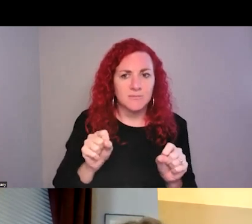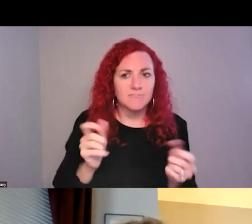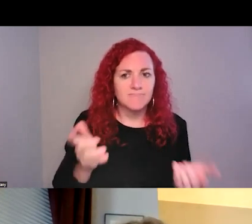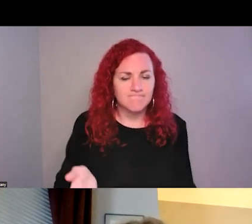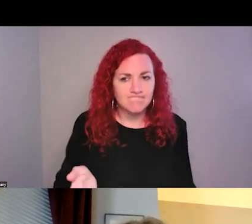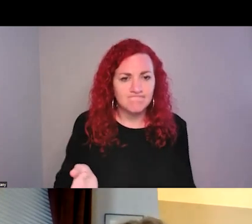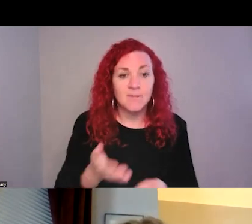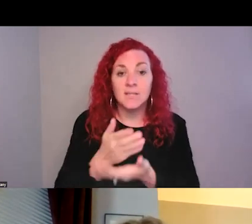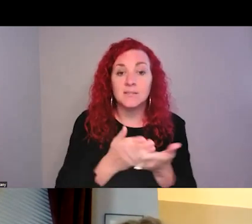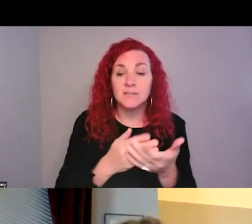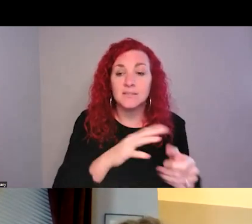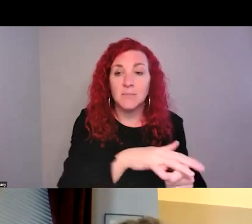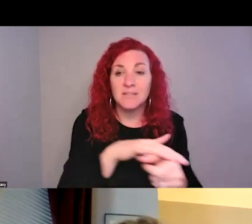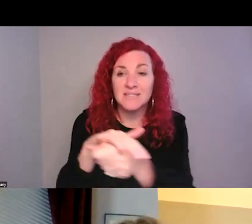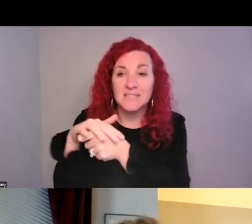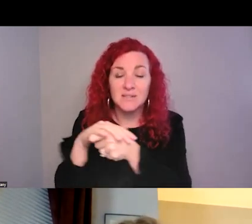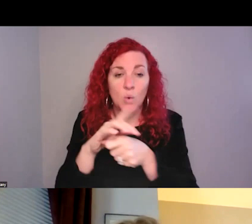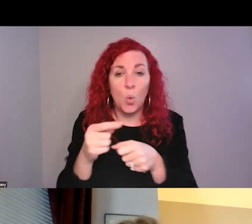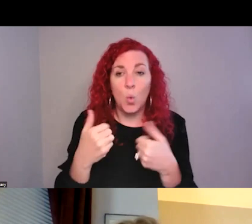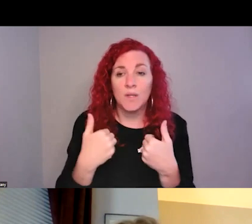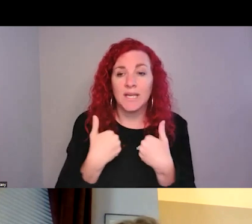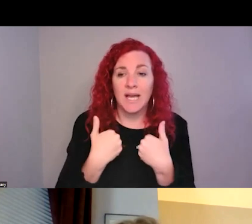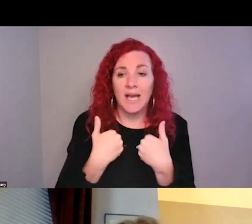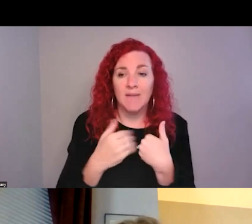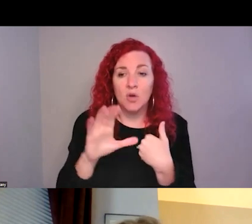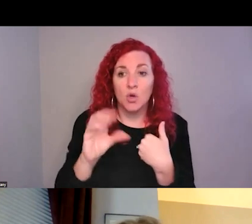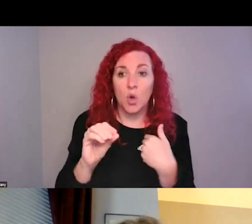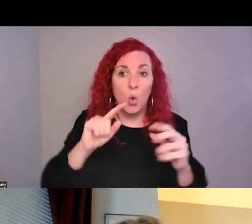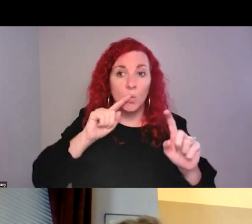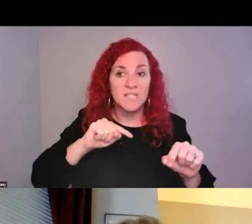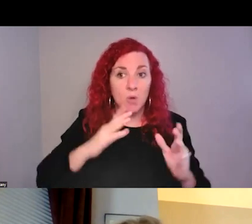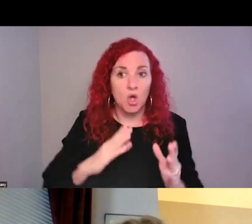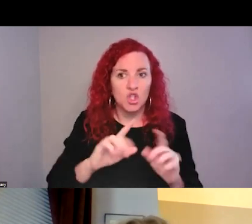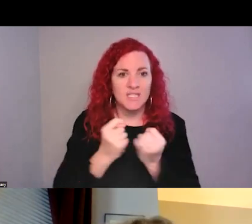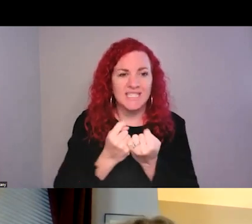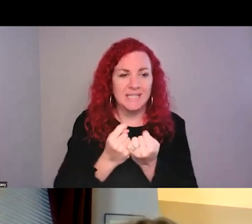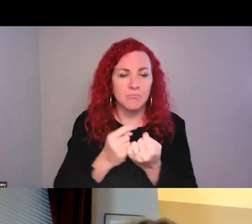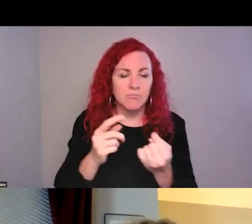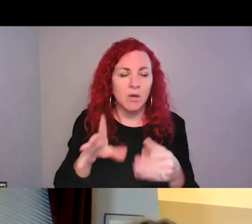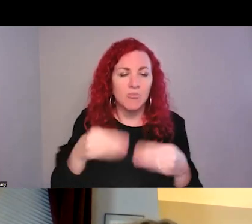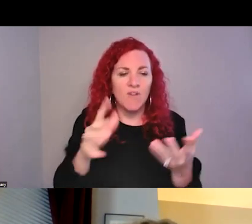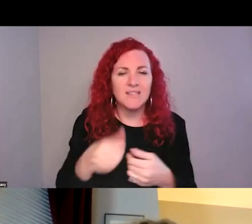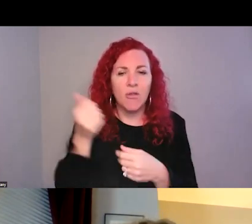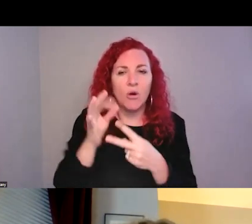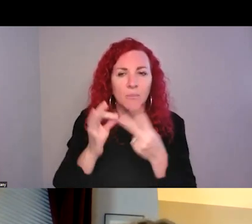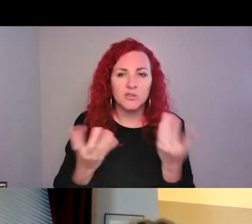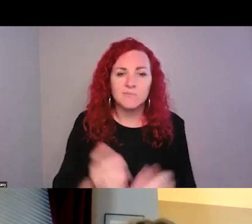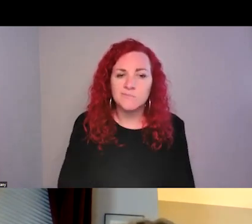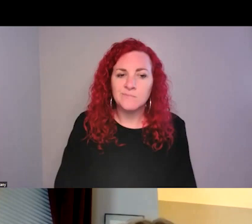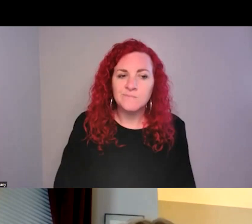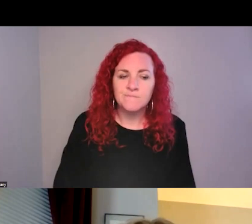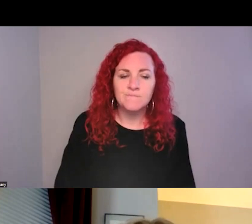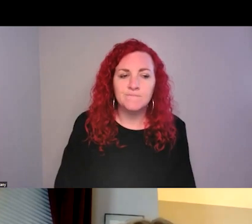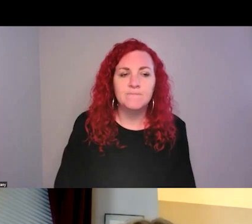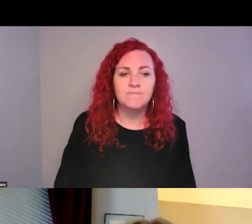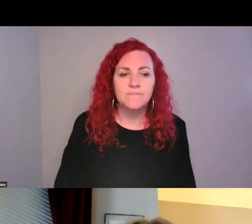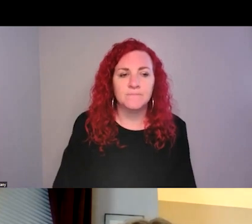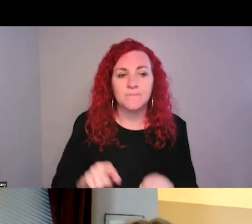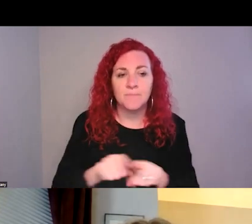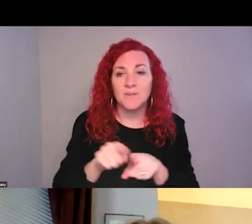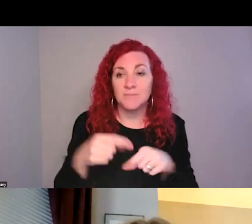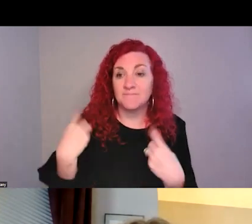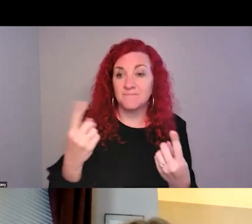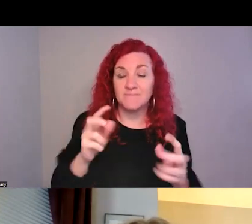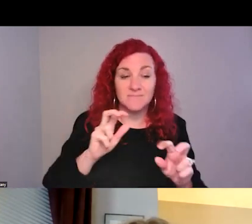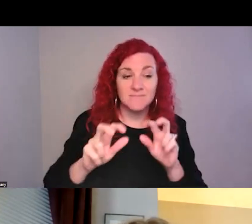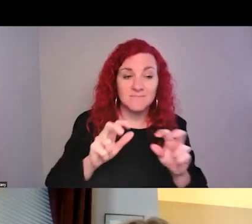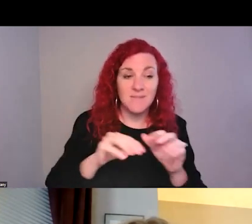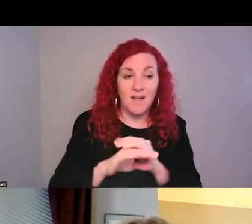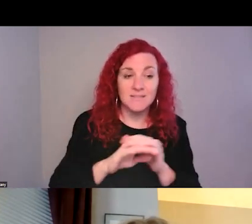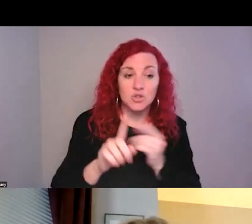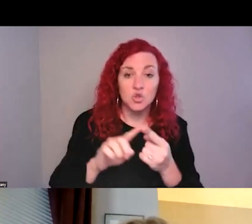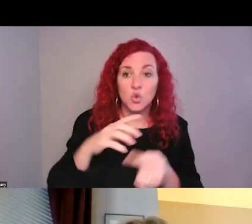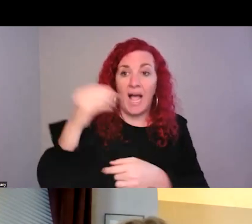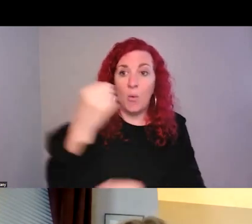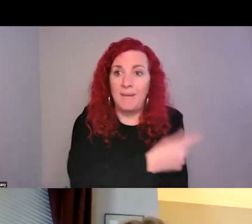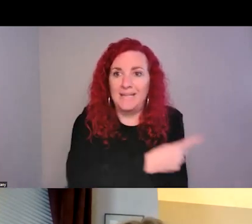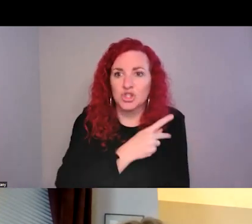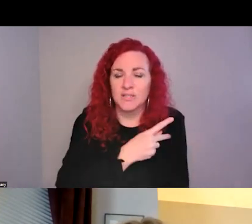HAS CORESPONDER TEAMS AS WELL.